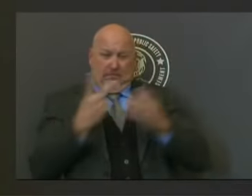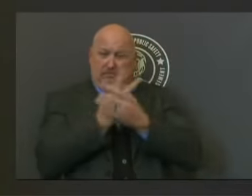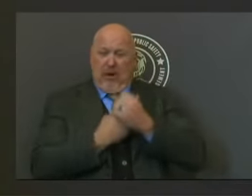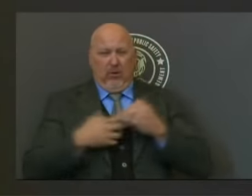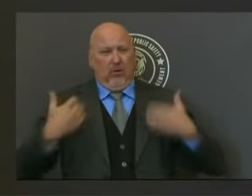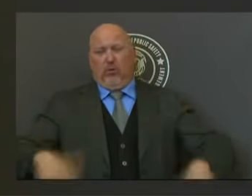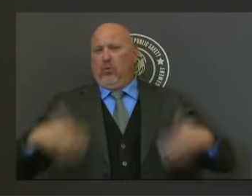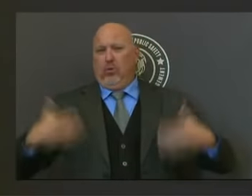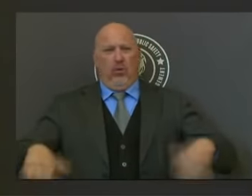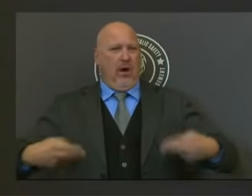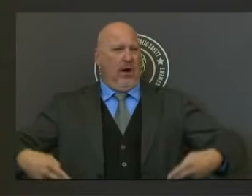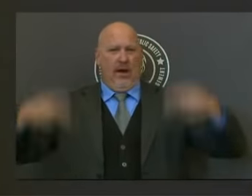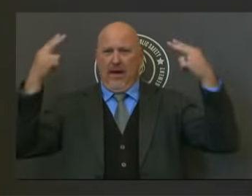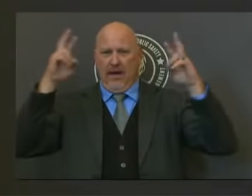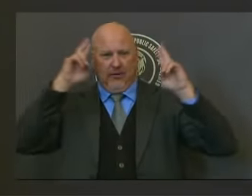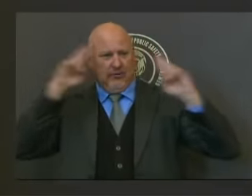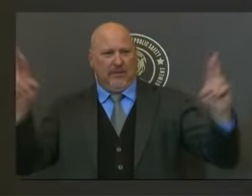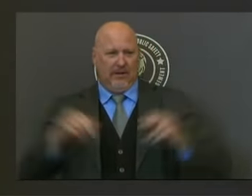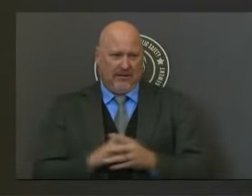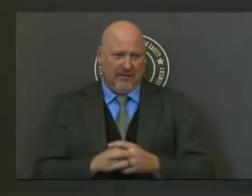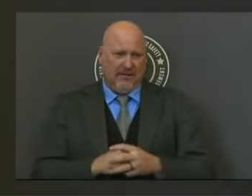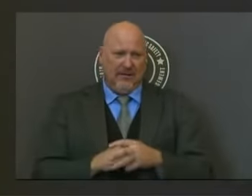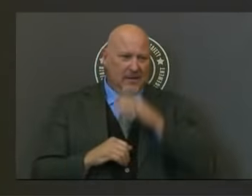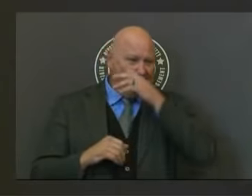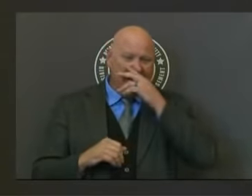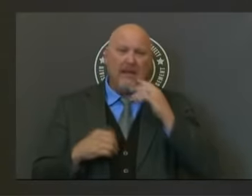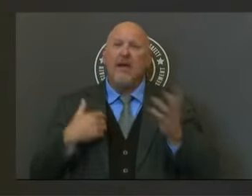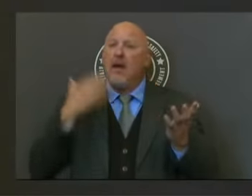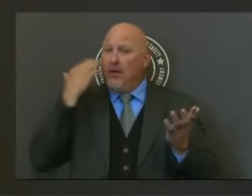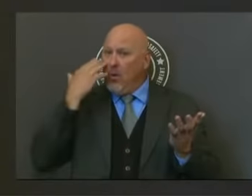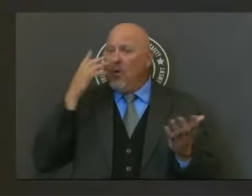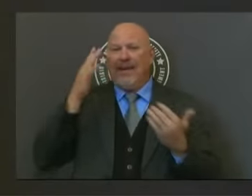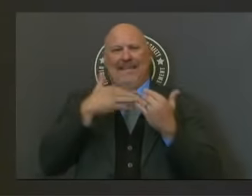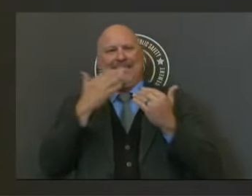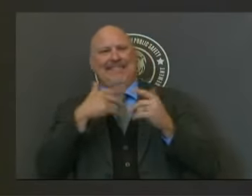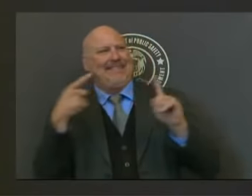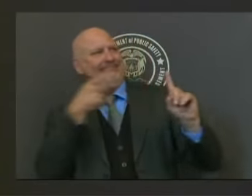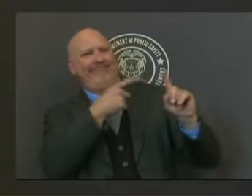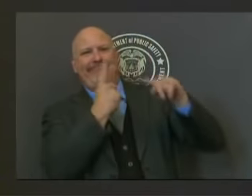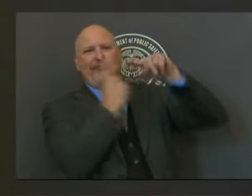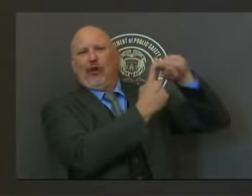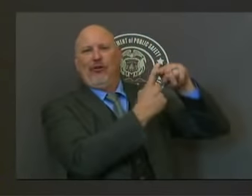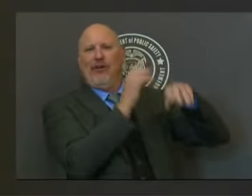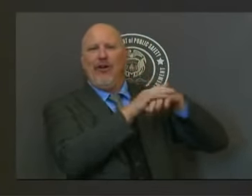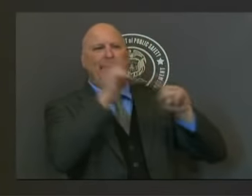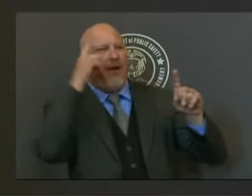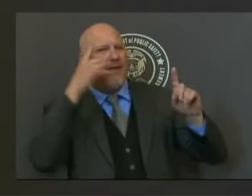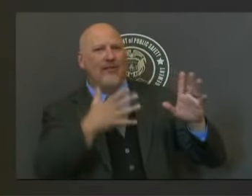sides he's very tough and he's